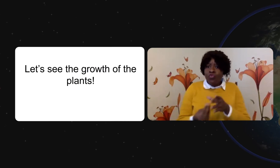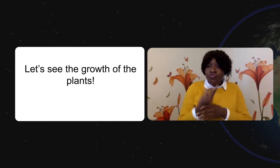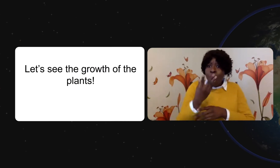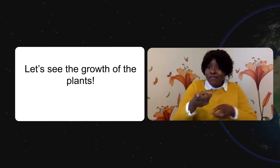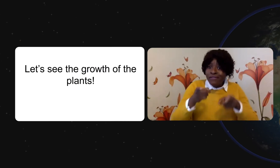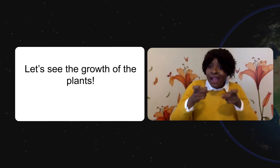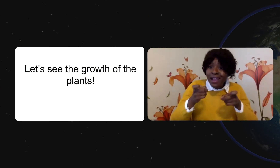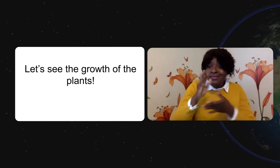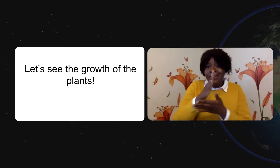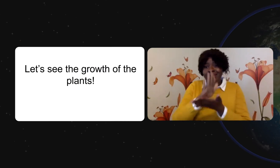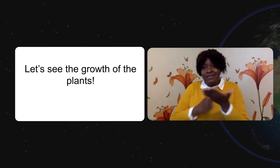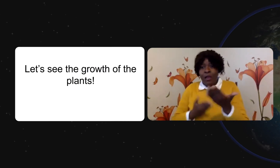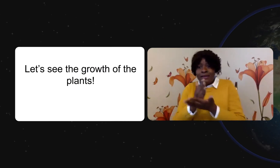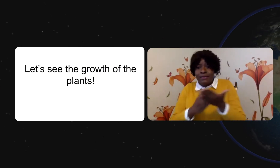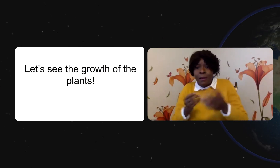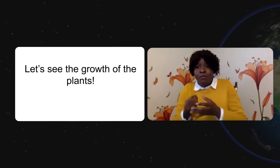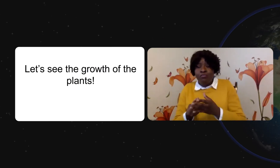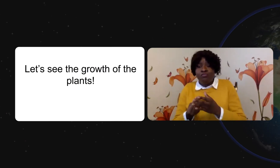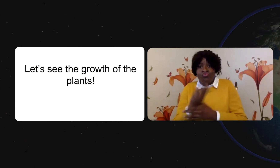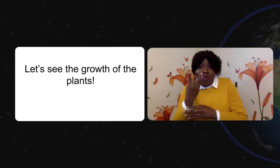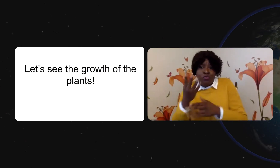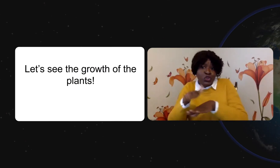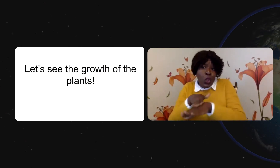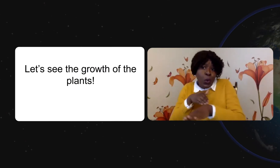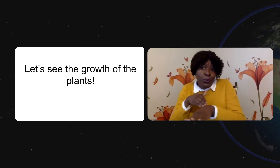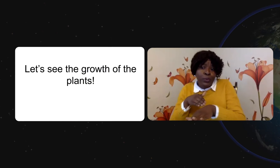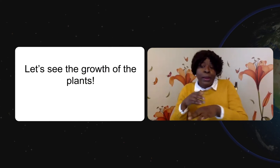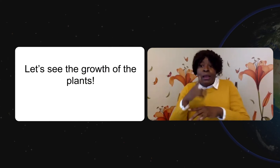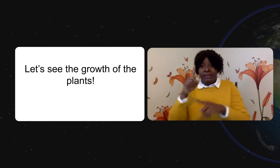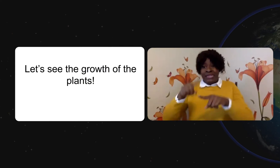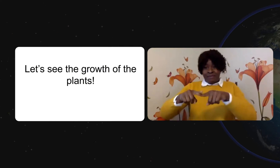All plants grow at different rates.